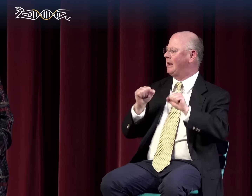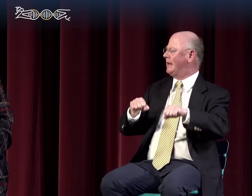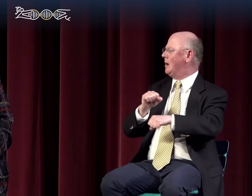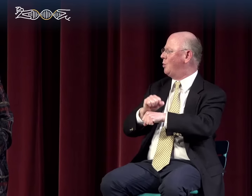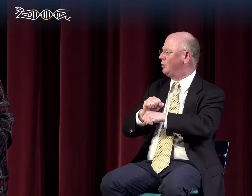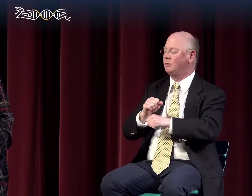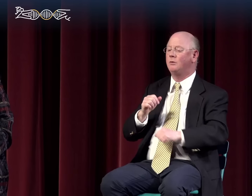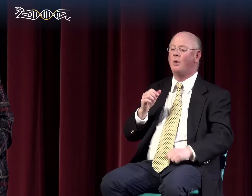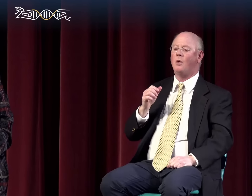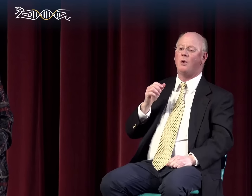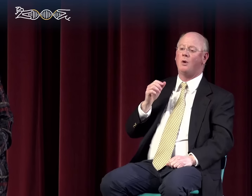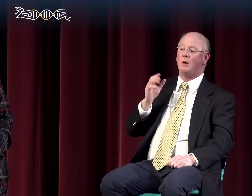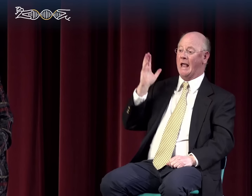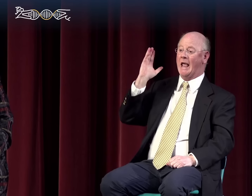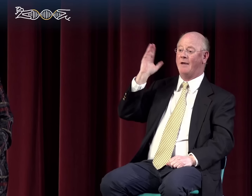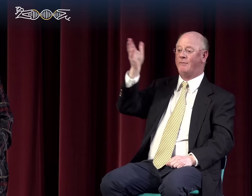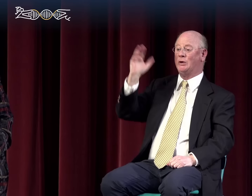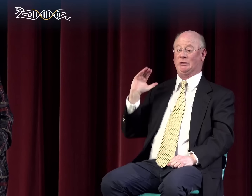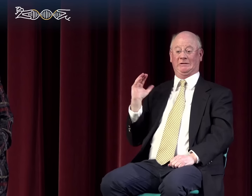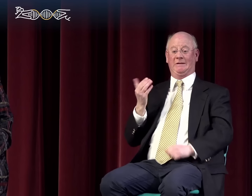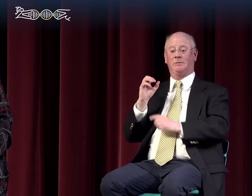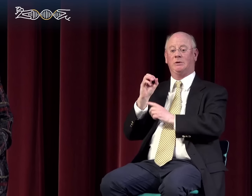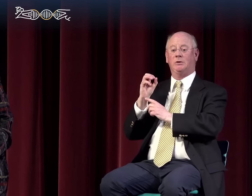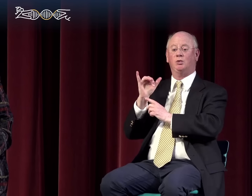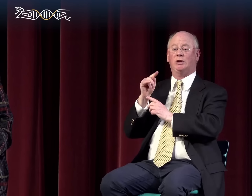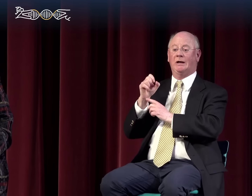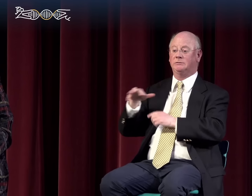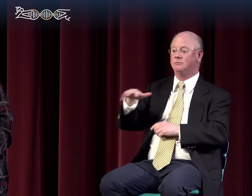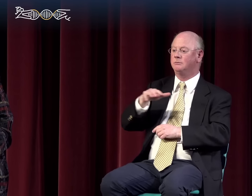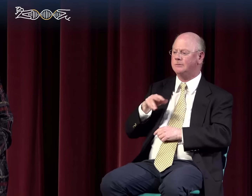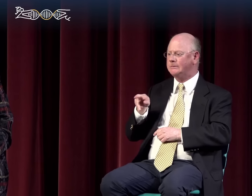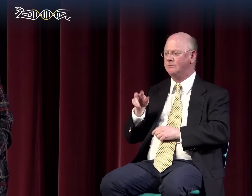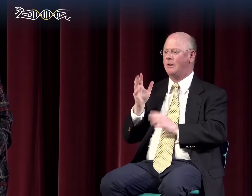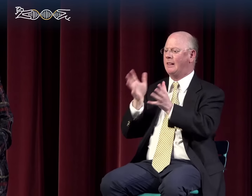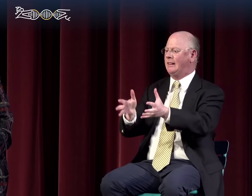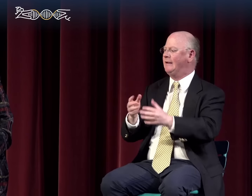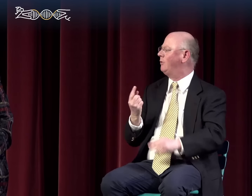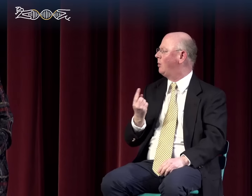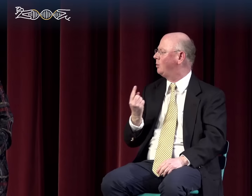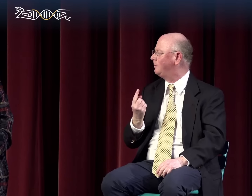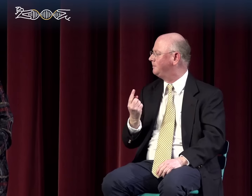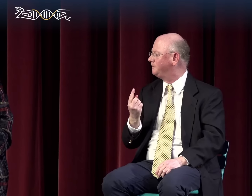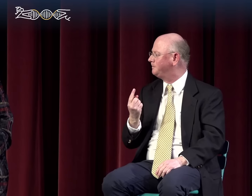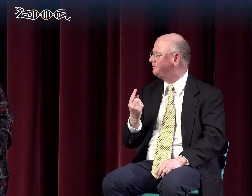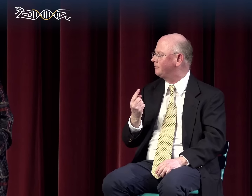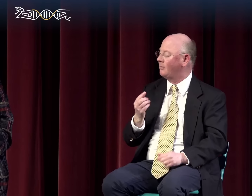we have medicines we're employable, it seems that that eugenicists said okay, we'll leave them alone at this point.